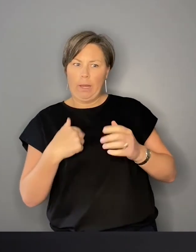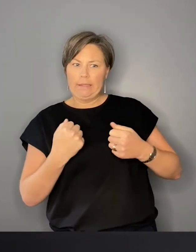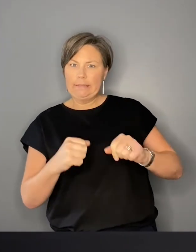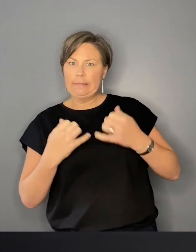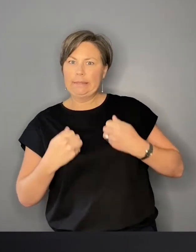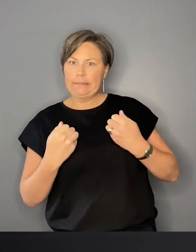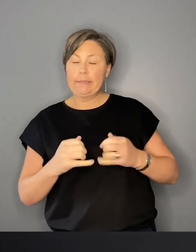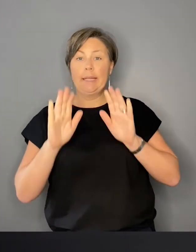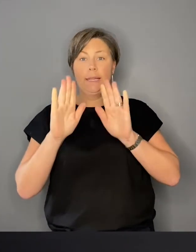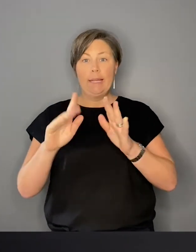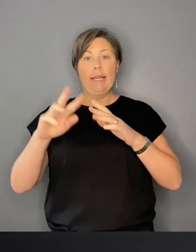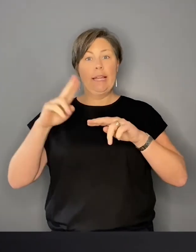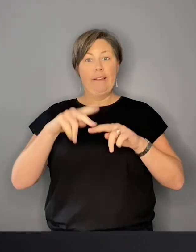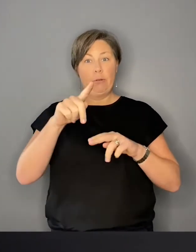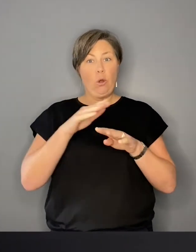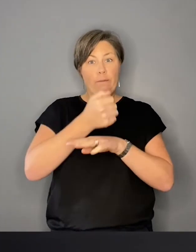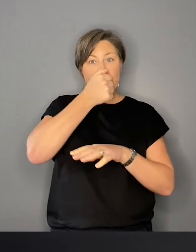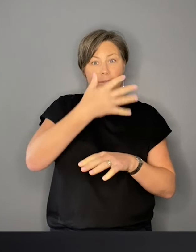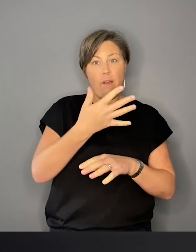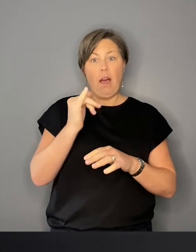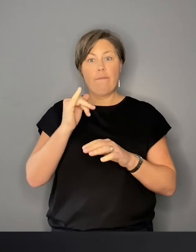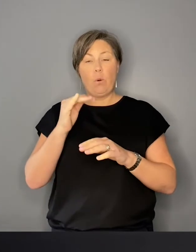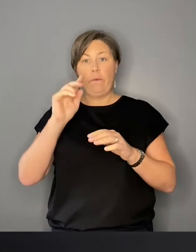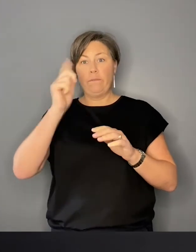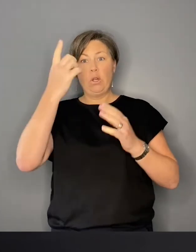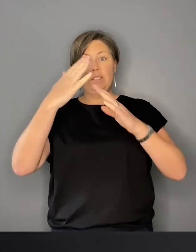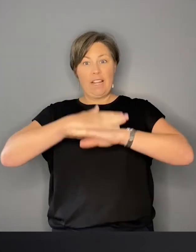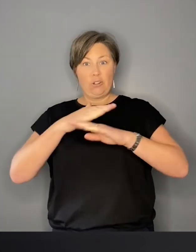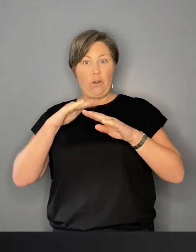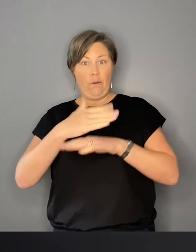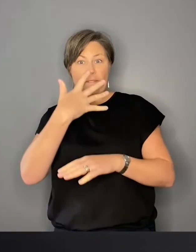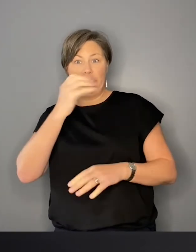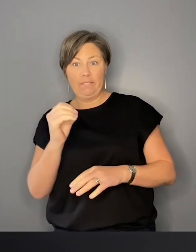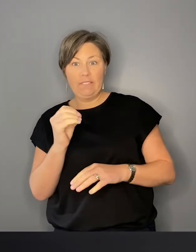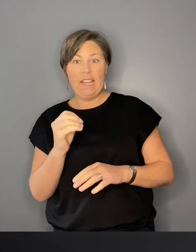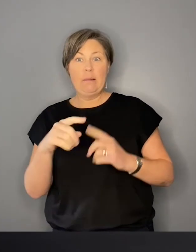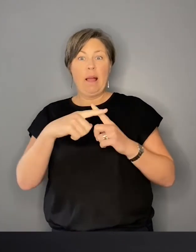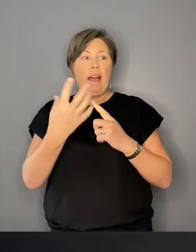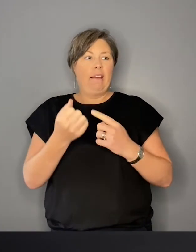or you're a First Nations person over 50, or if you're over 18 and have a health condition like diabetes,